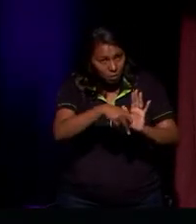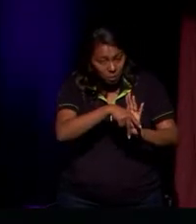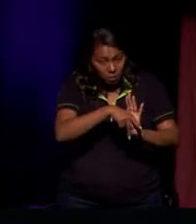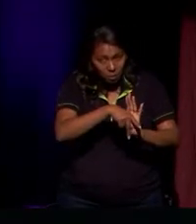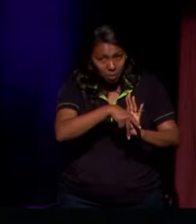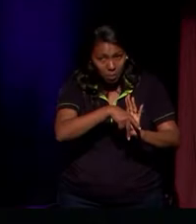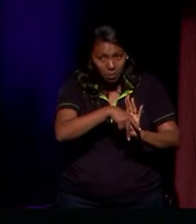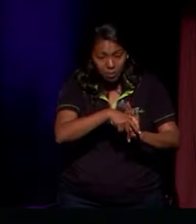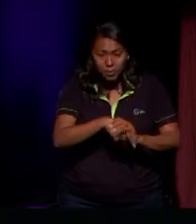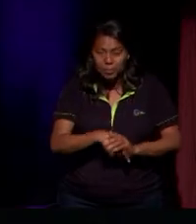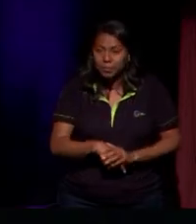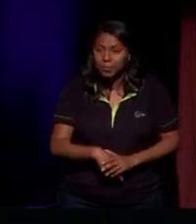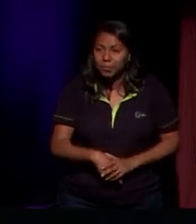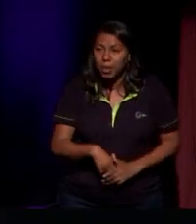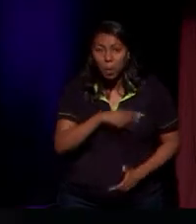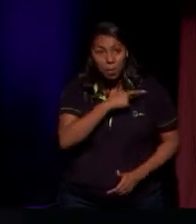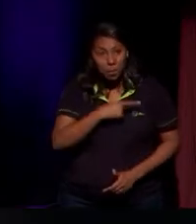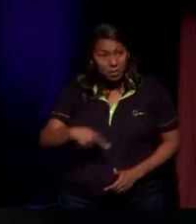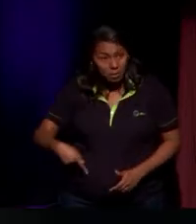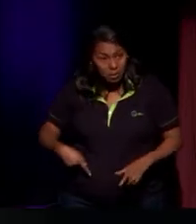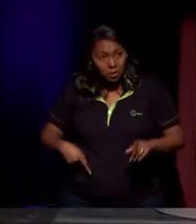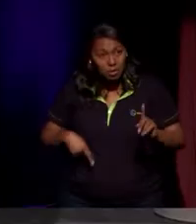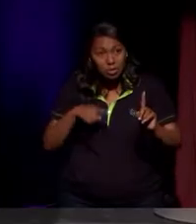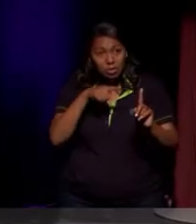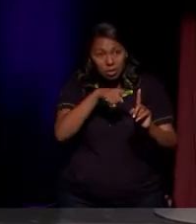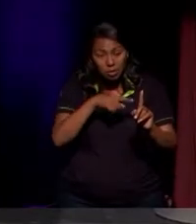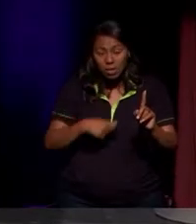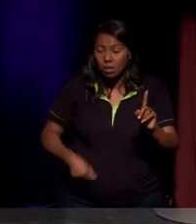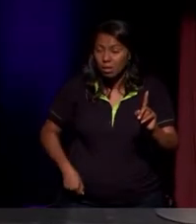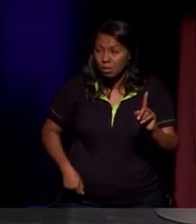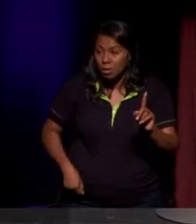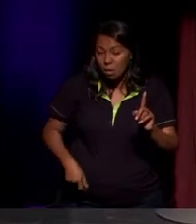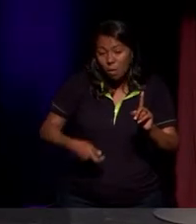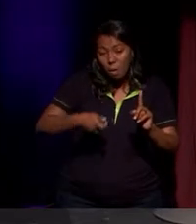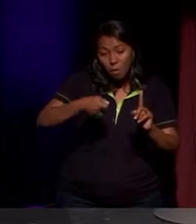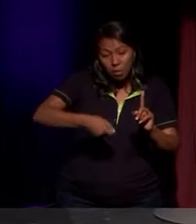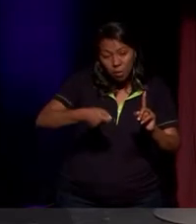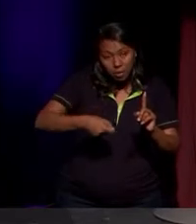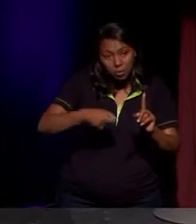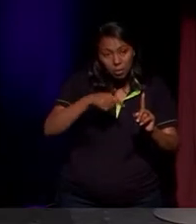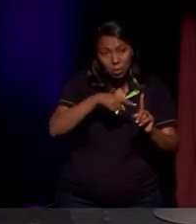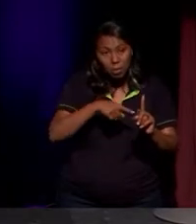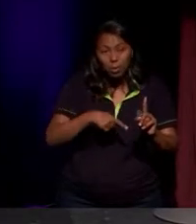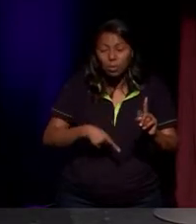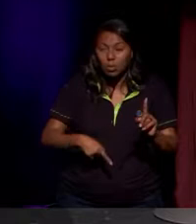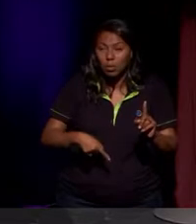the president has to be a Maronite Christian,